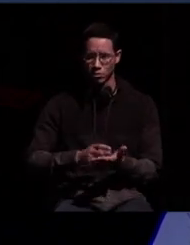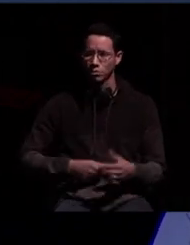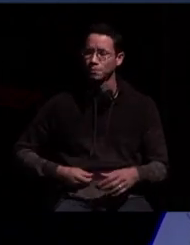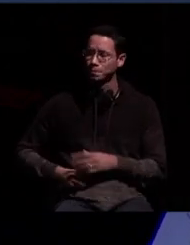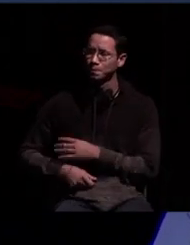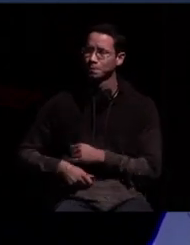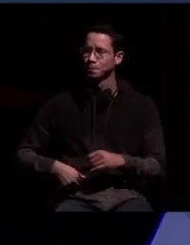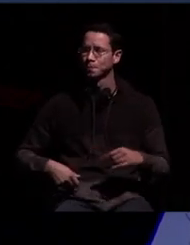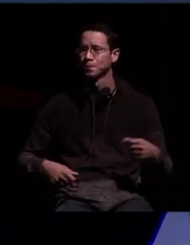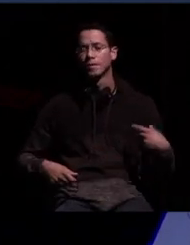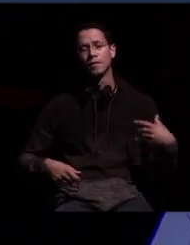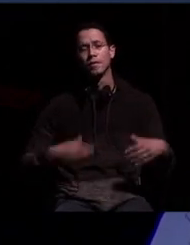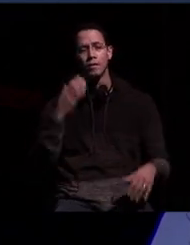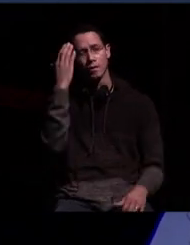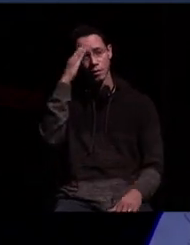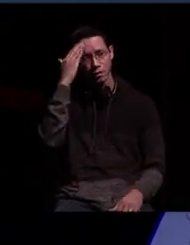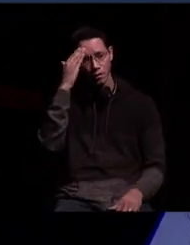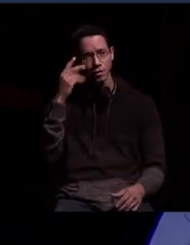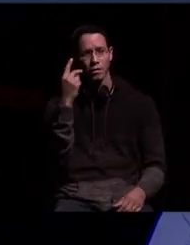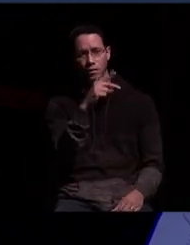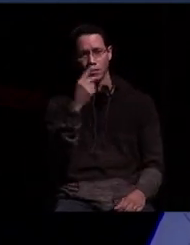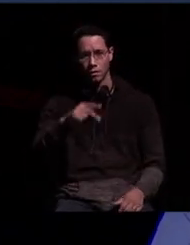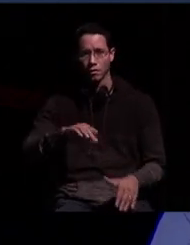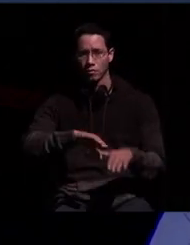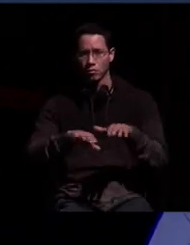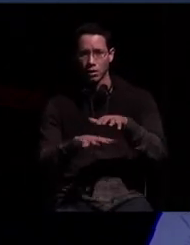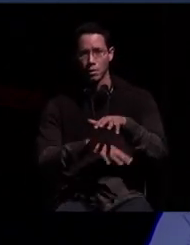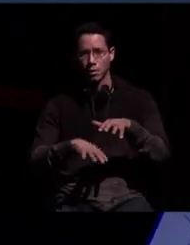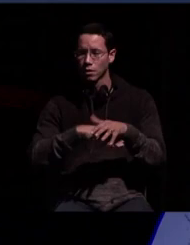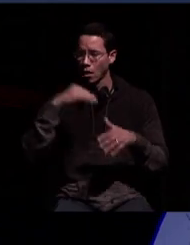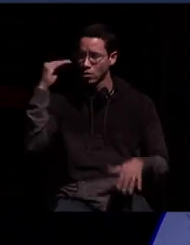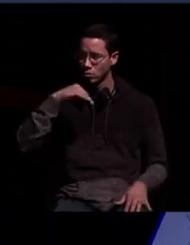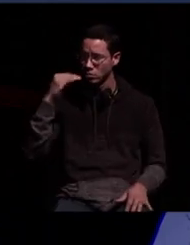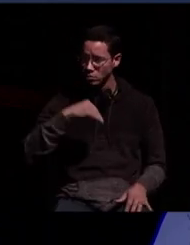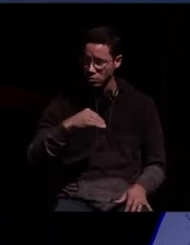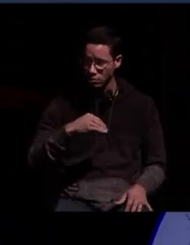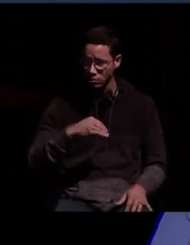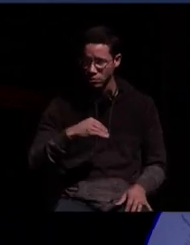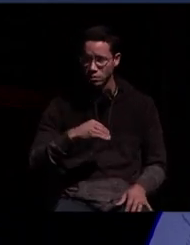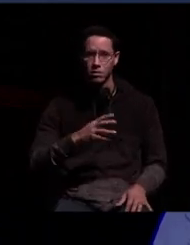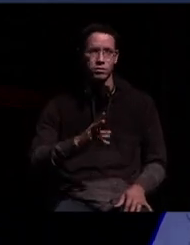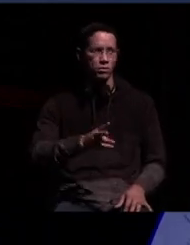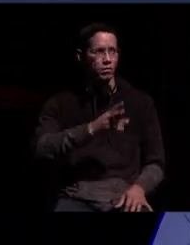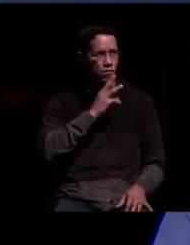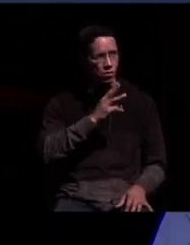Understand vulnerabilities and recognize our privileges